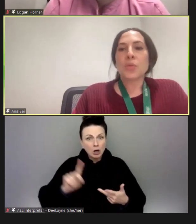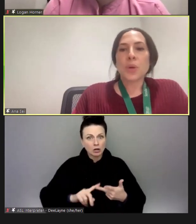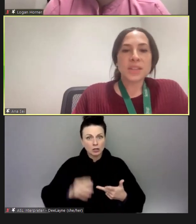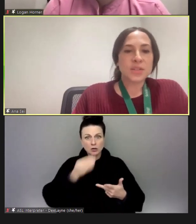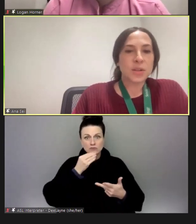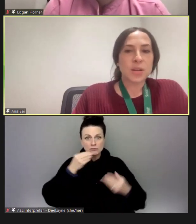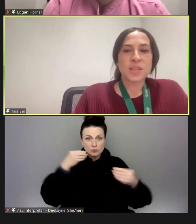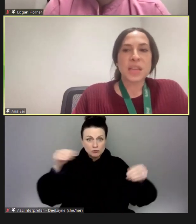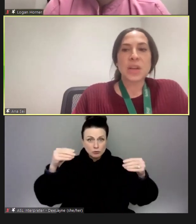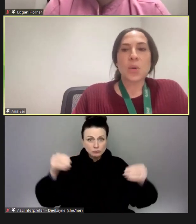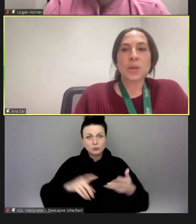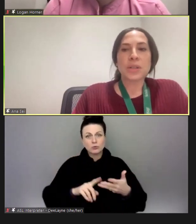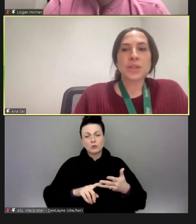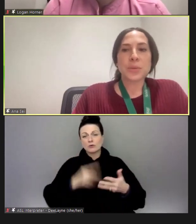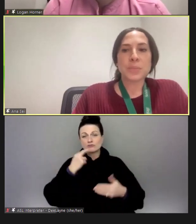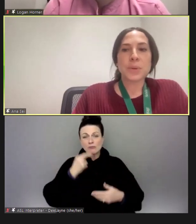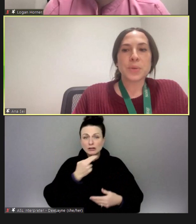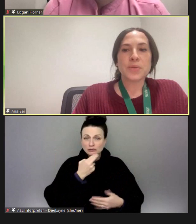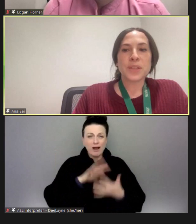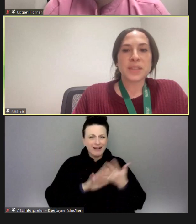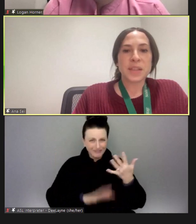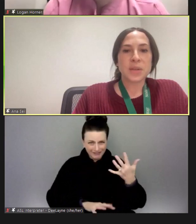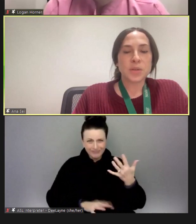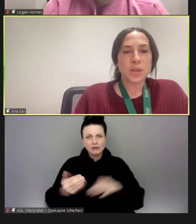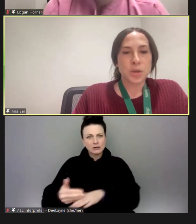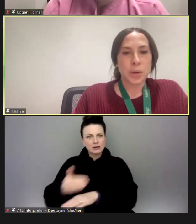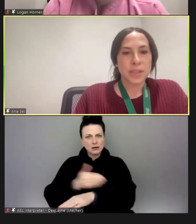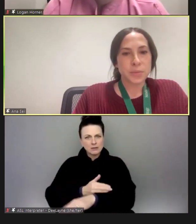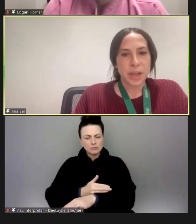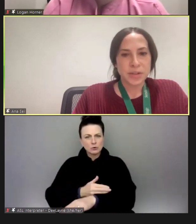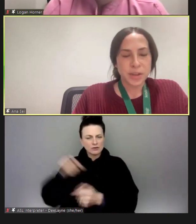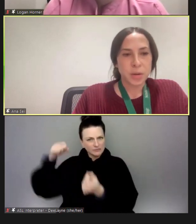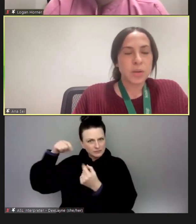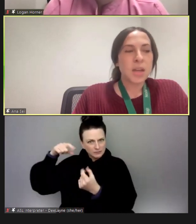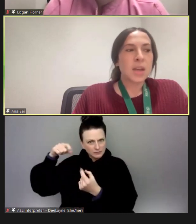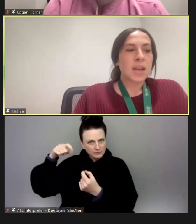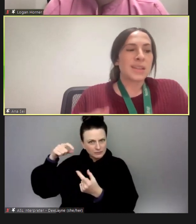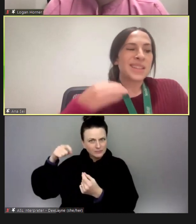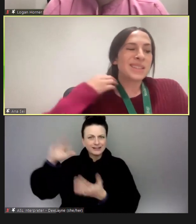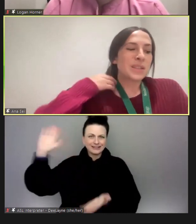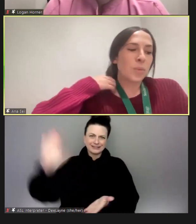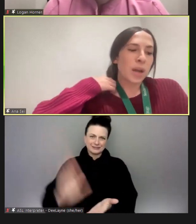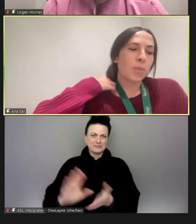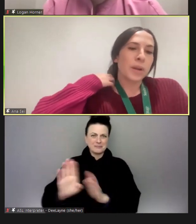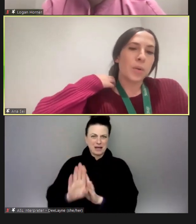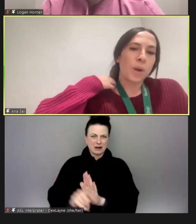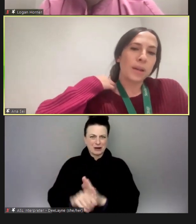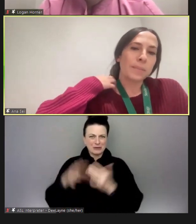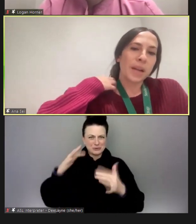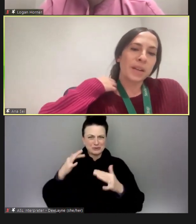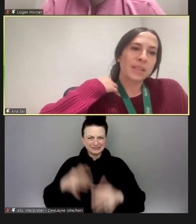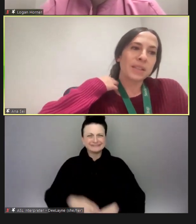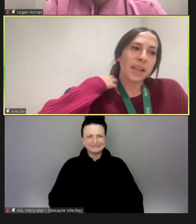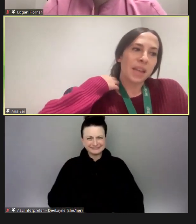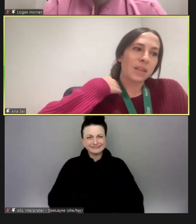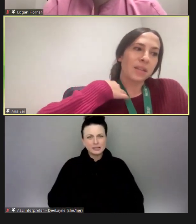restaurants in order to improve the signal to noise ratio and this is when